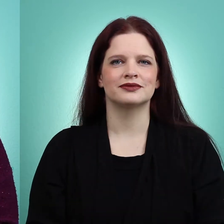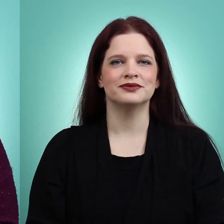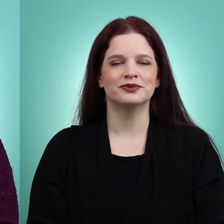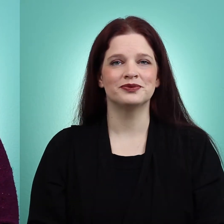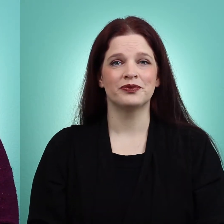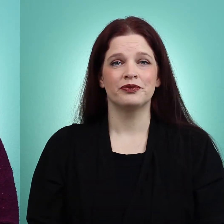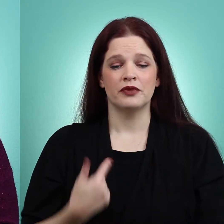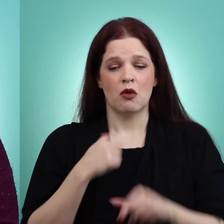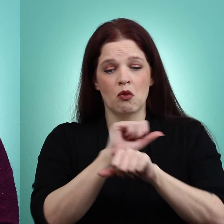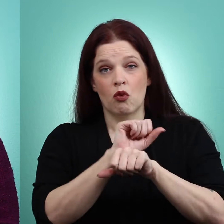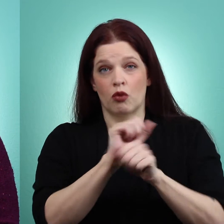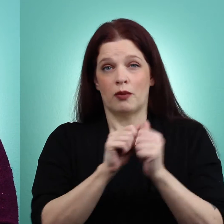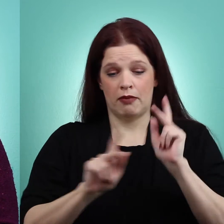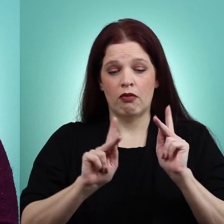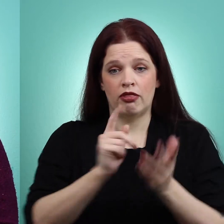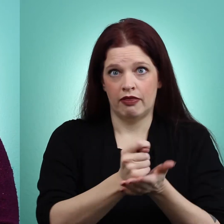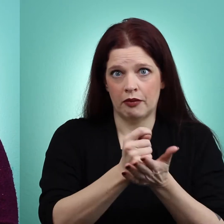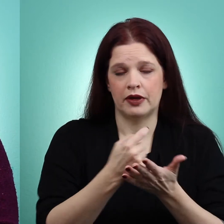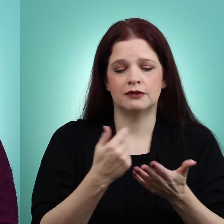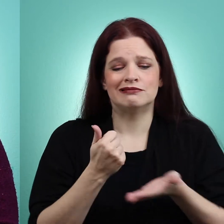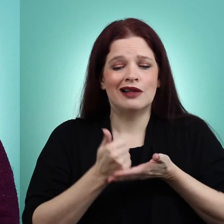When I work with people in therapy, it can be really helpful to identify